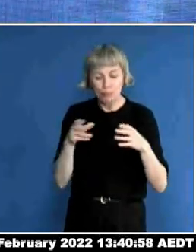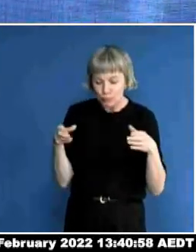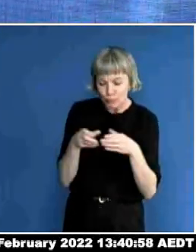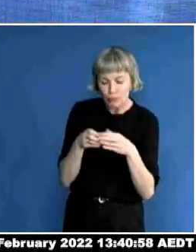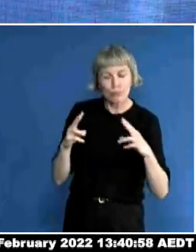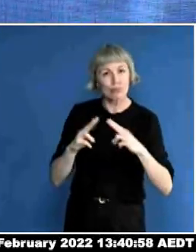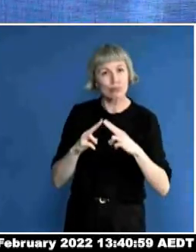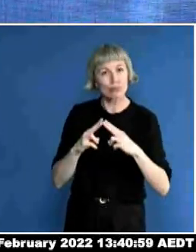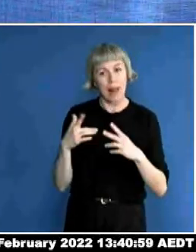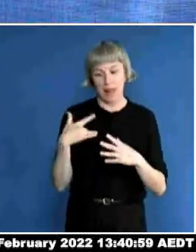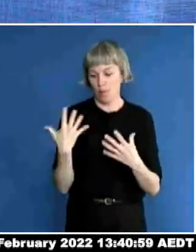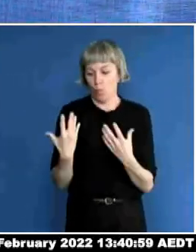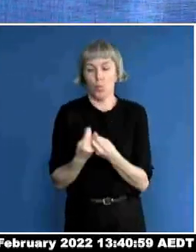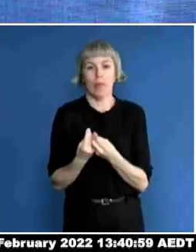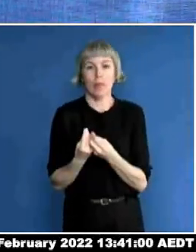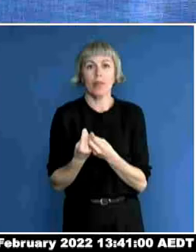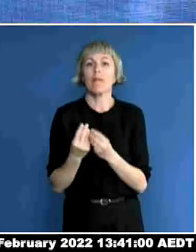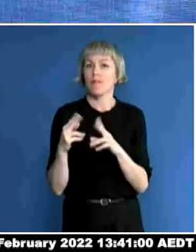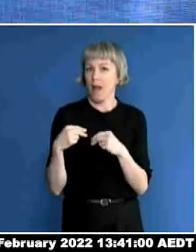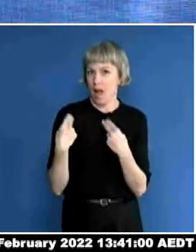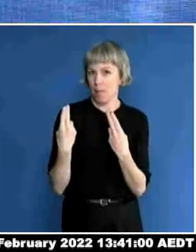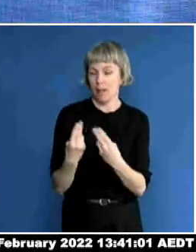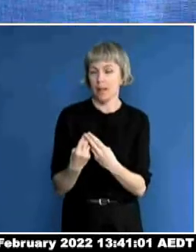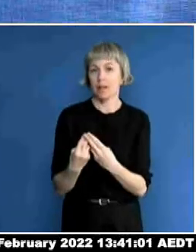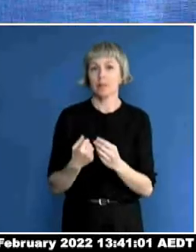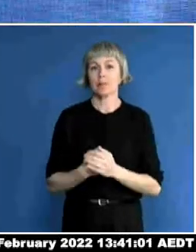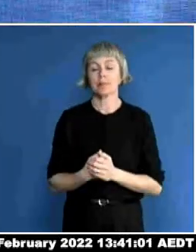when you were at school, you sometimes had difficulty focusing.